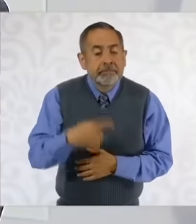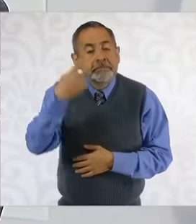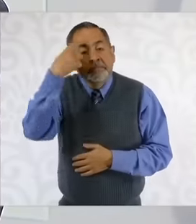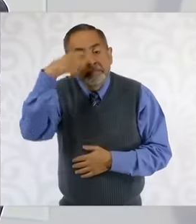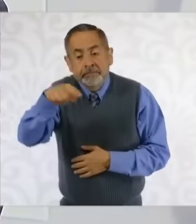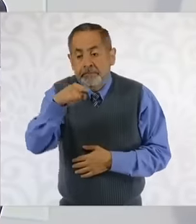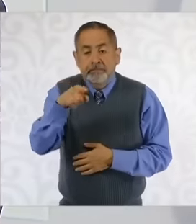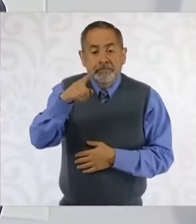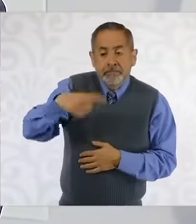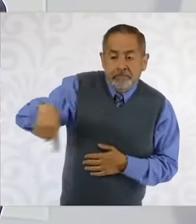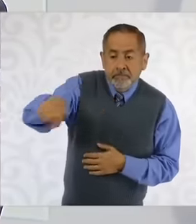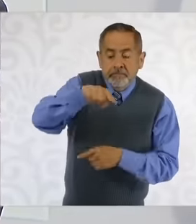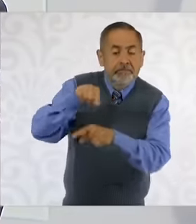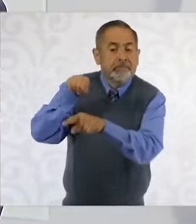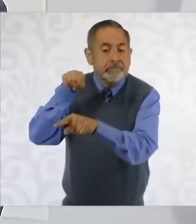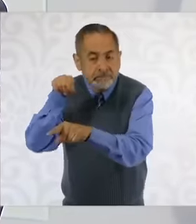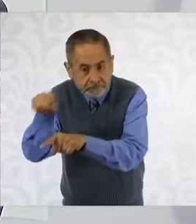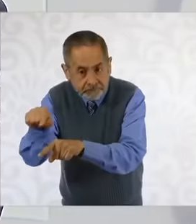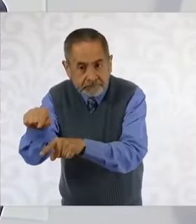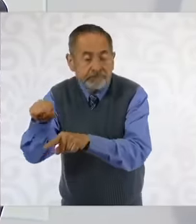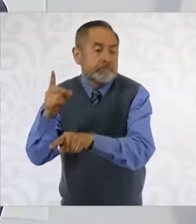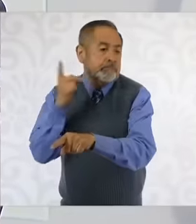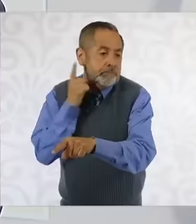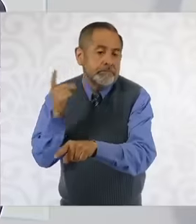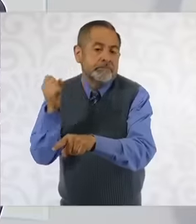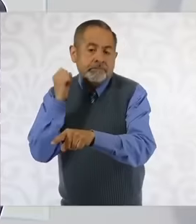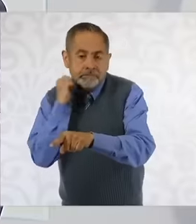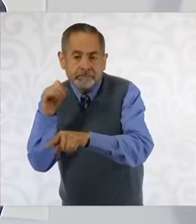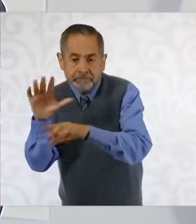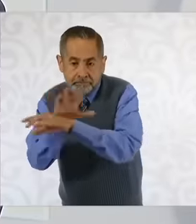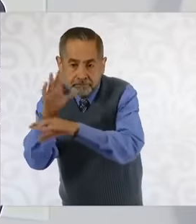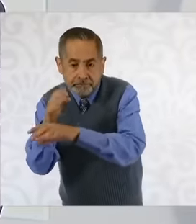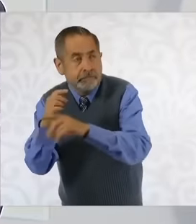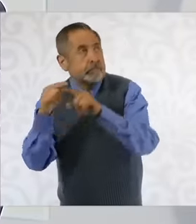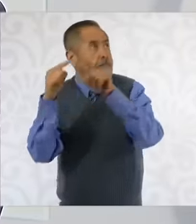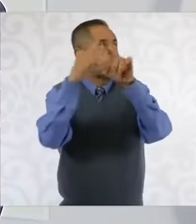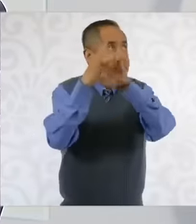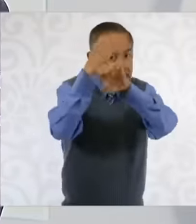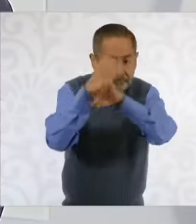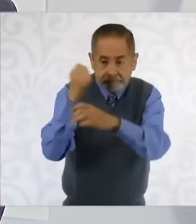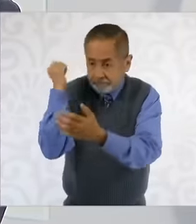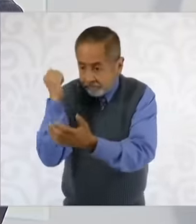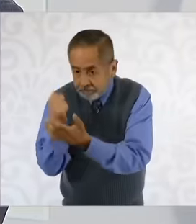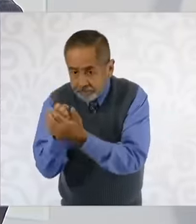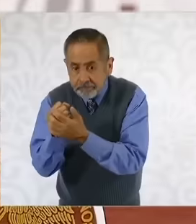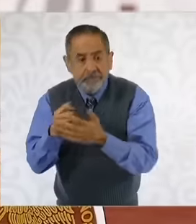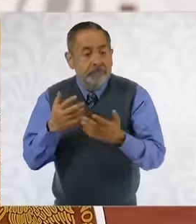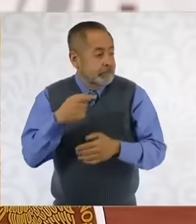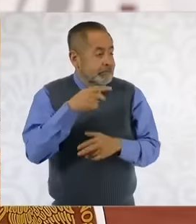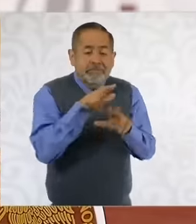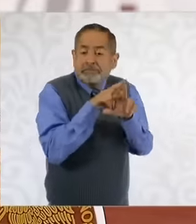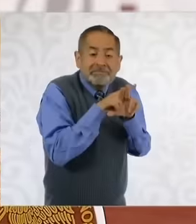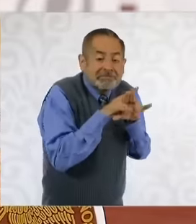acts are not subject to any of the mechanisms of jurisdictional control provided for